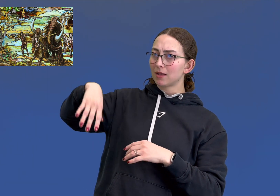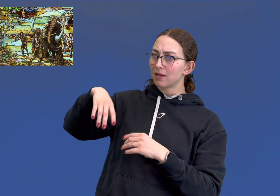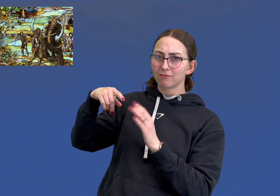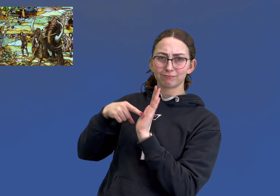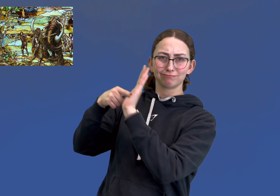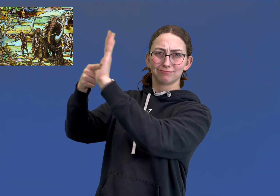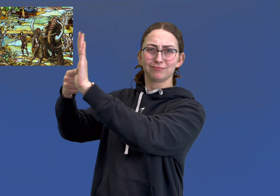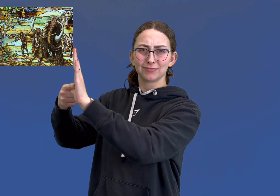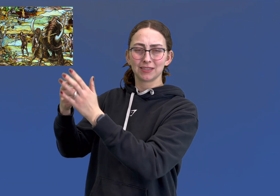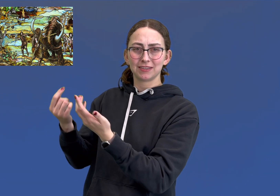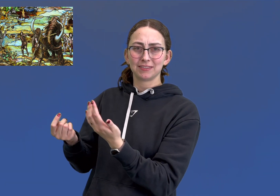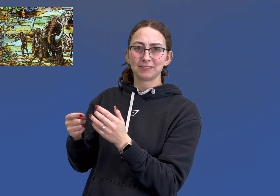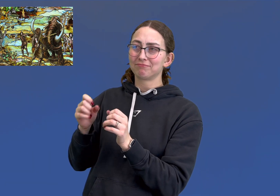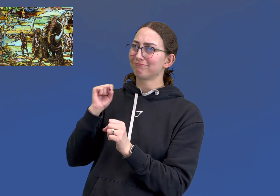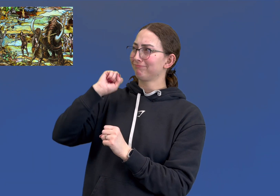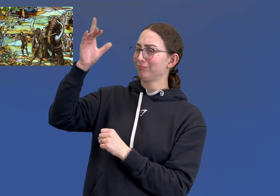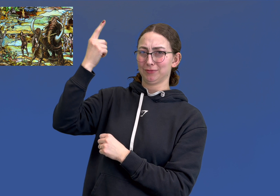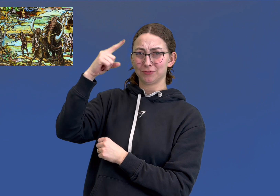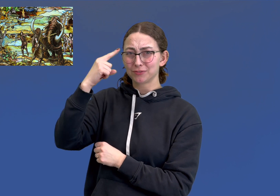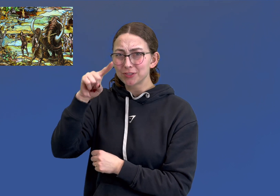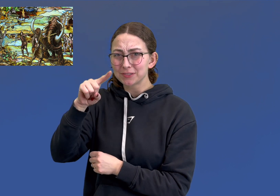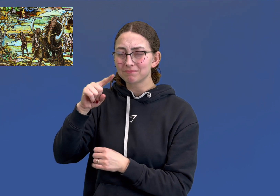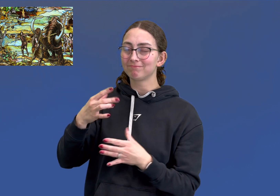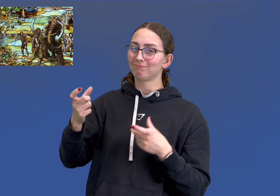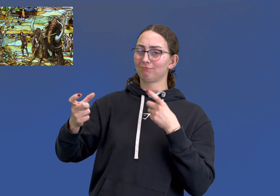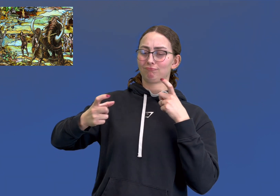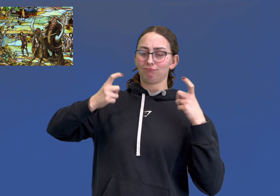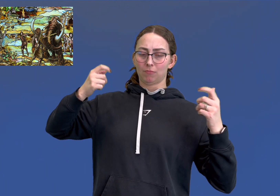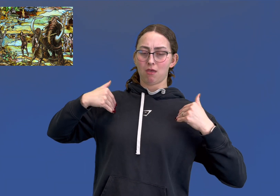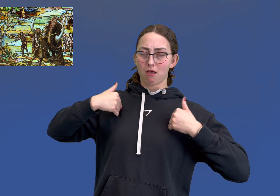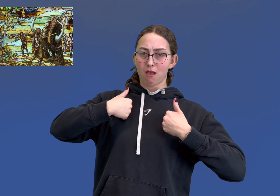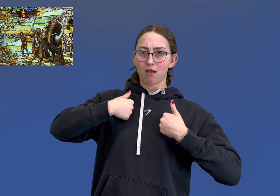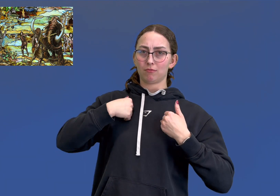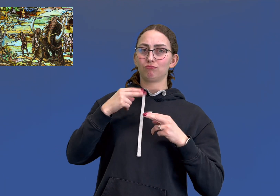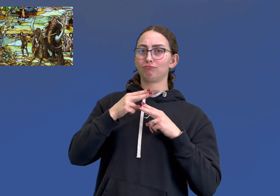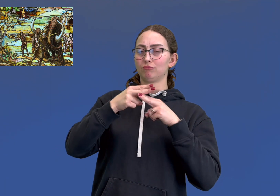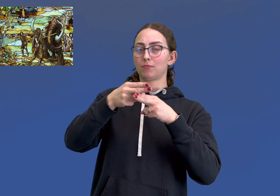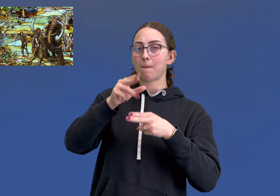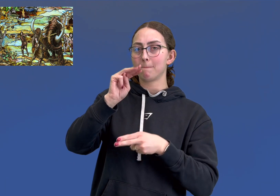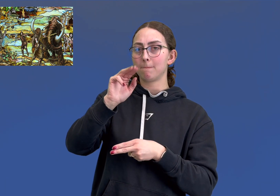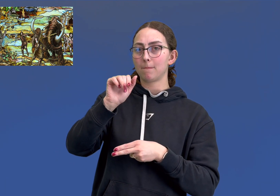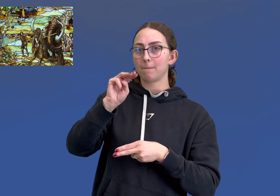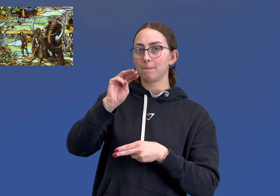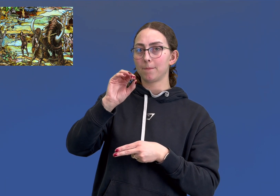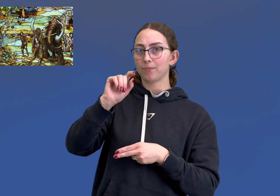to throw the spear, but for what? an animal called a mammoth which is